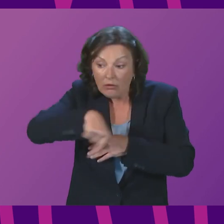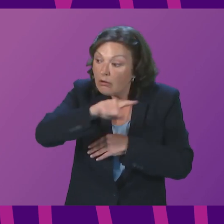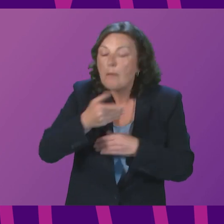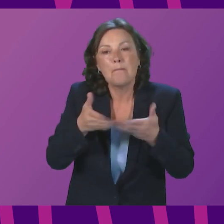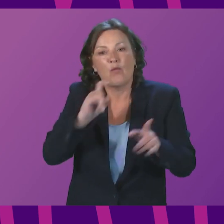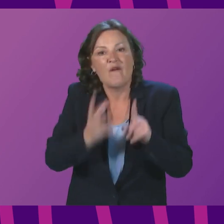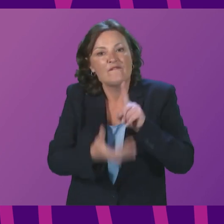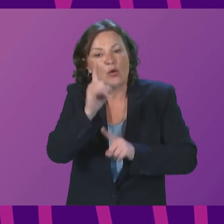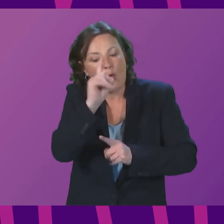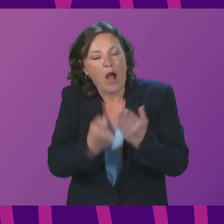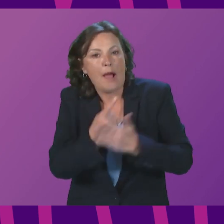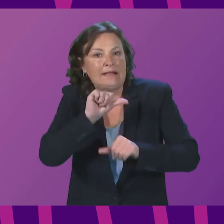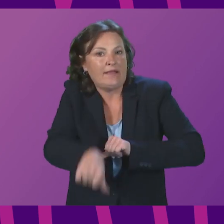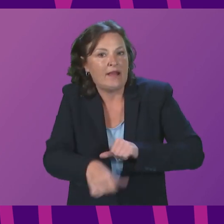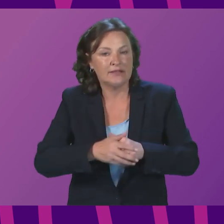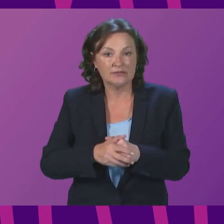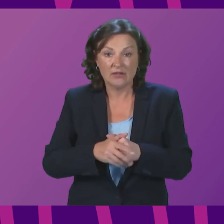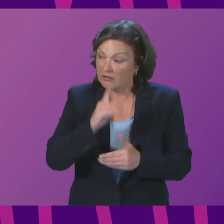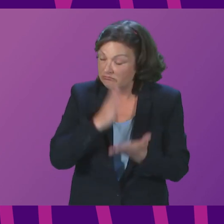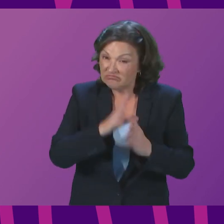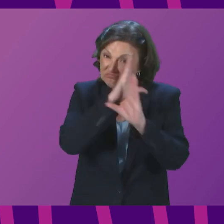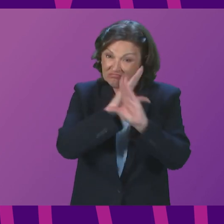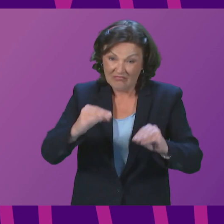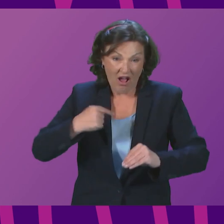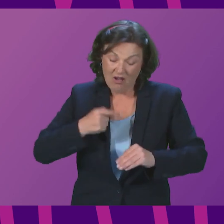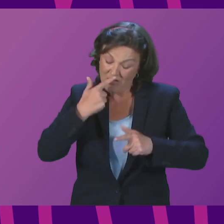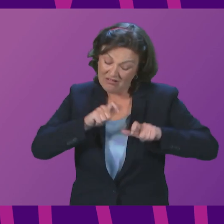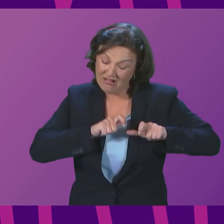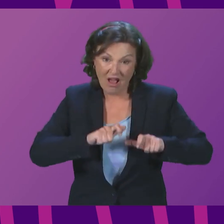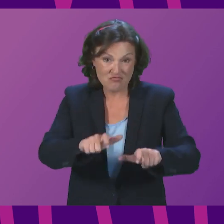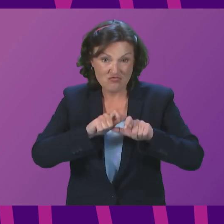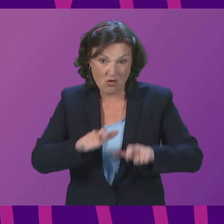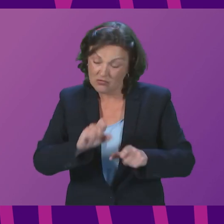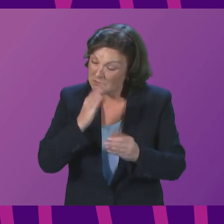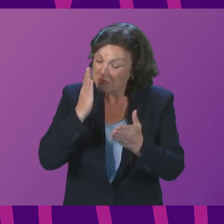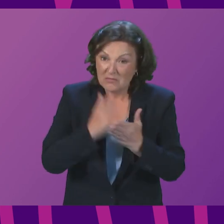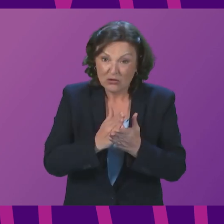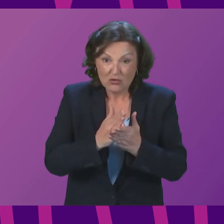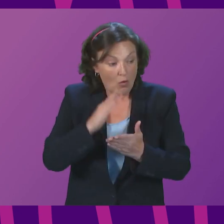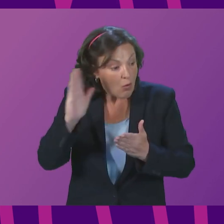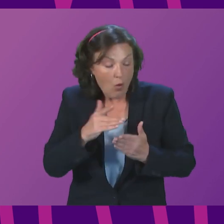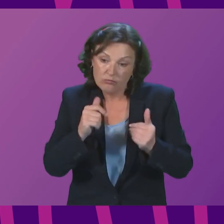for my party and my Government whereby we live up to the standards that all of us expect.